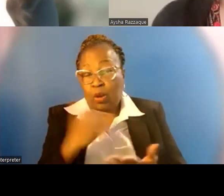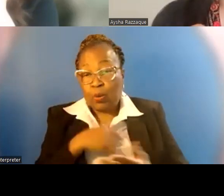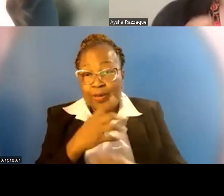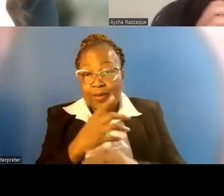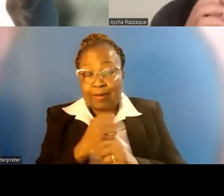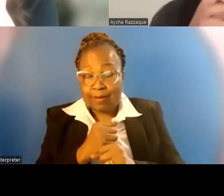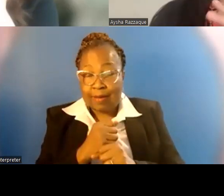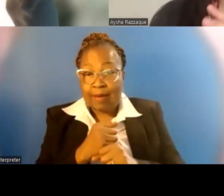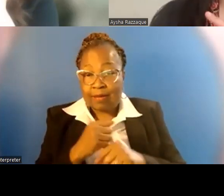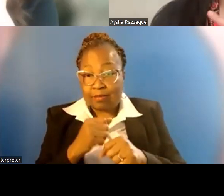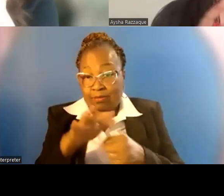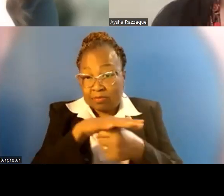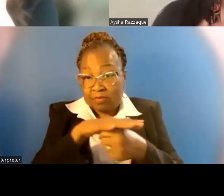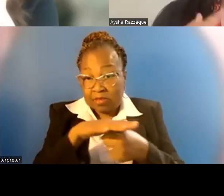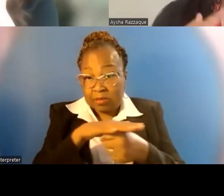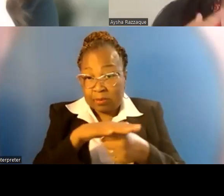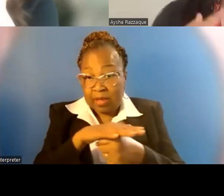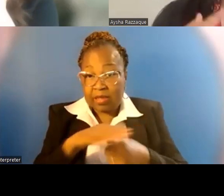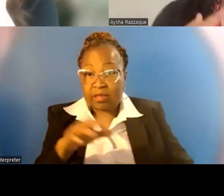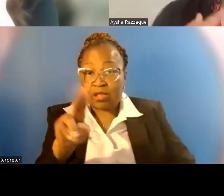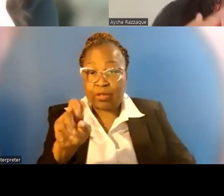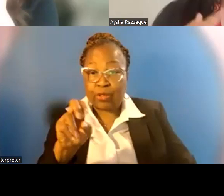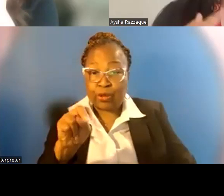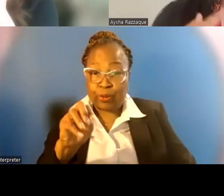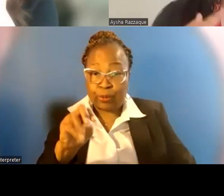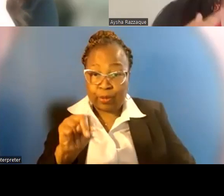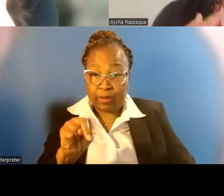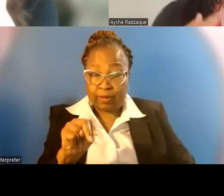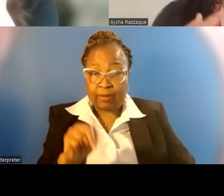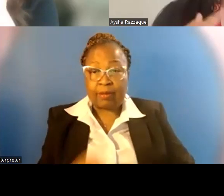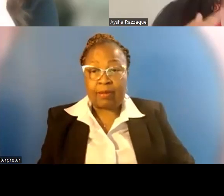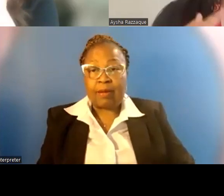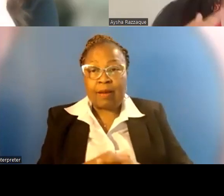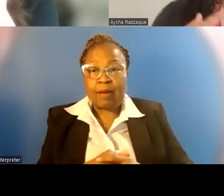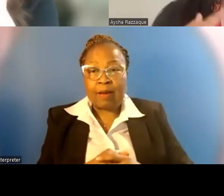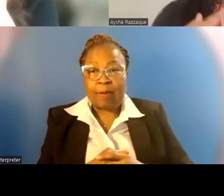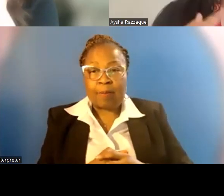So I guess you know, it's kind of a unique situation.